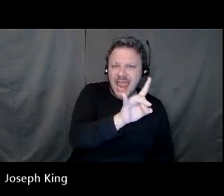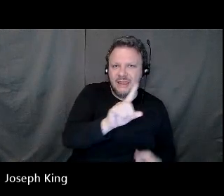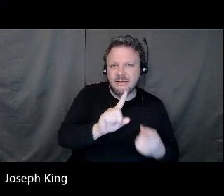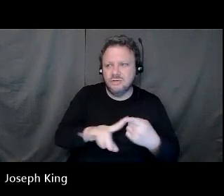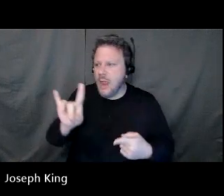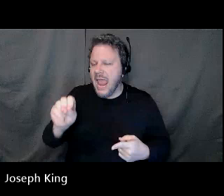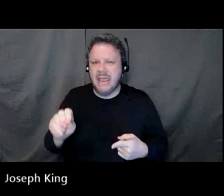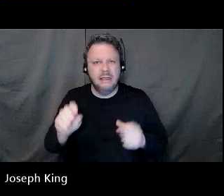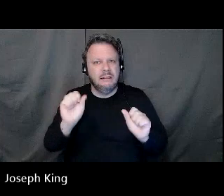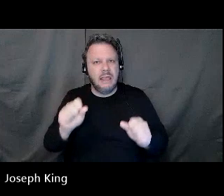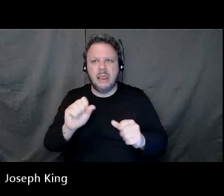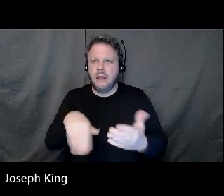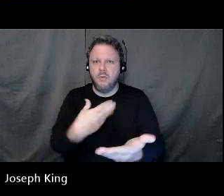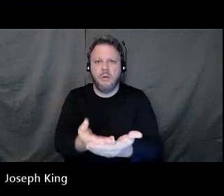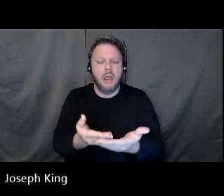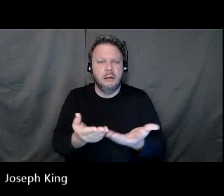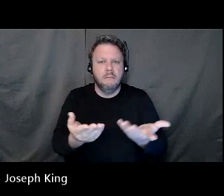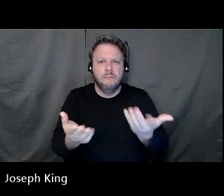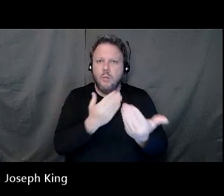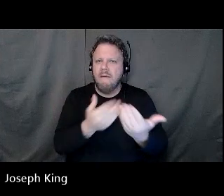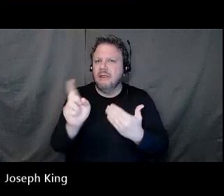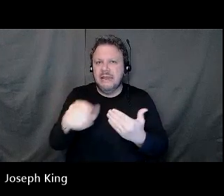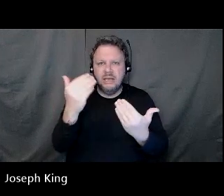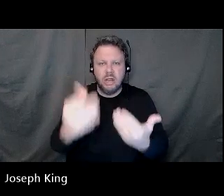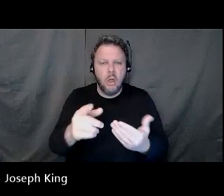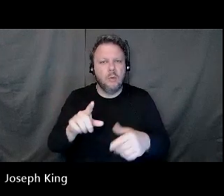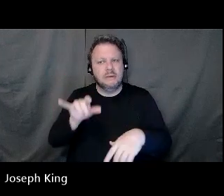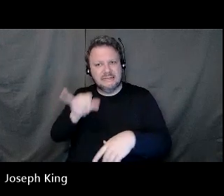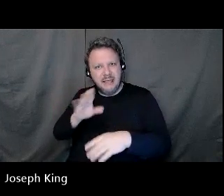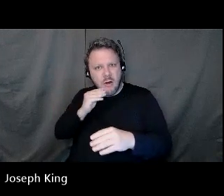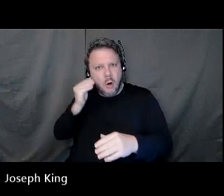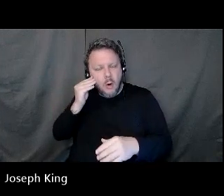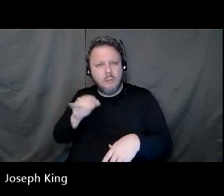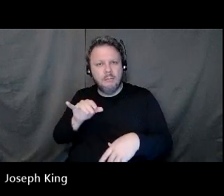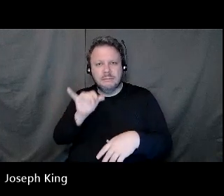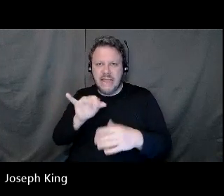Get where they need to go. Stay in their homes, stay connected and stay supported.